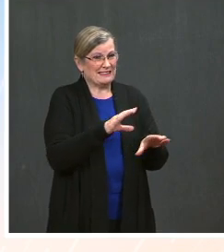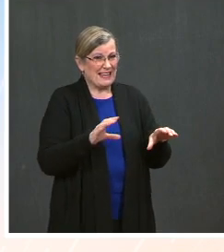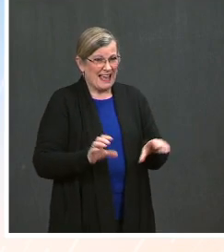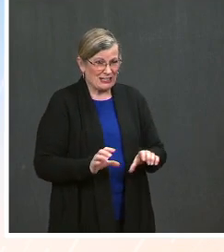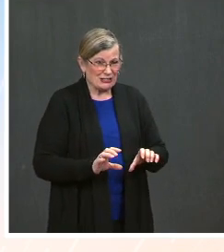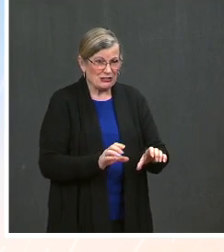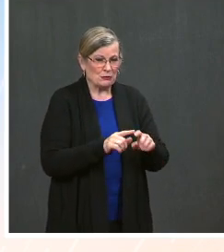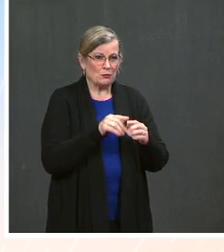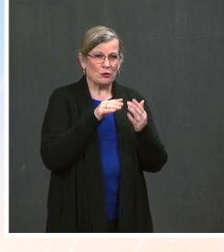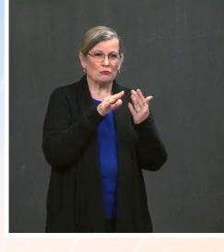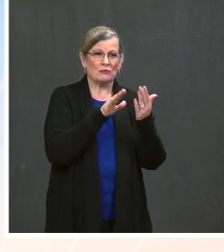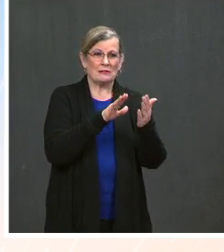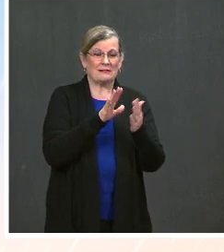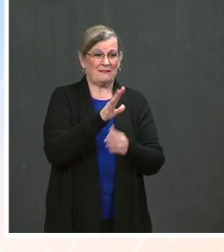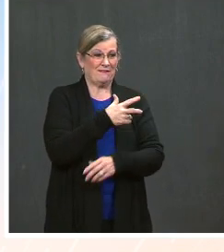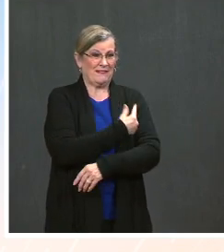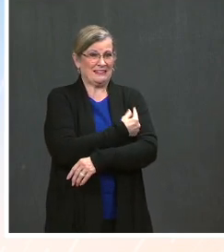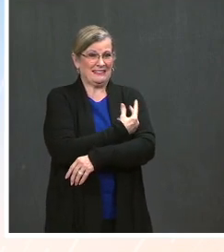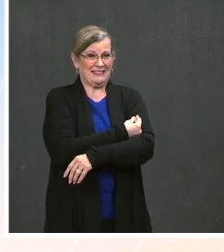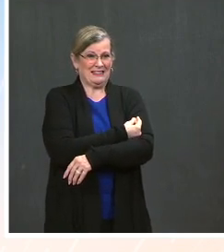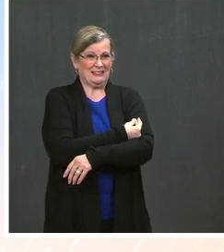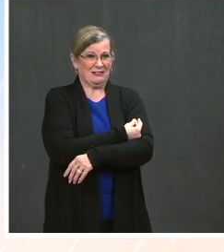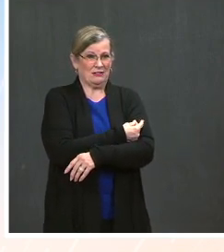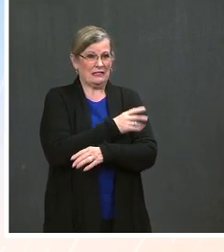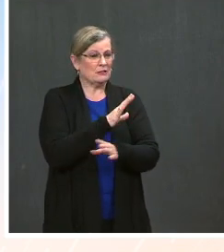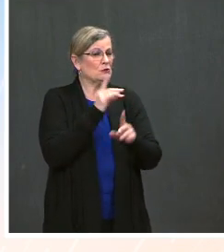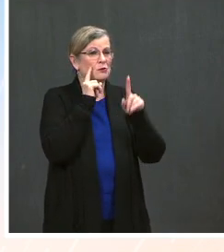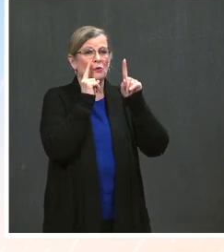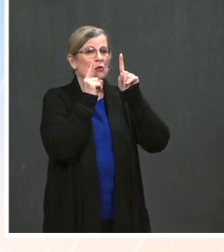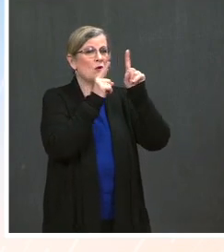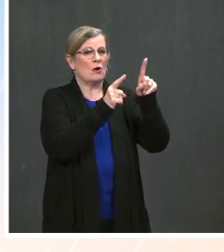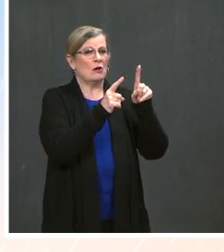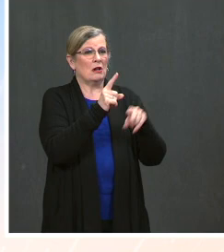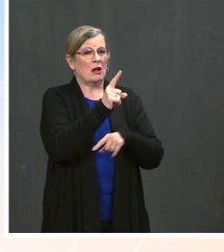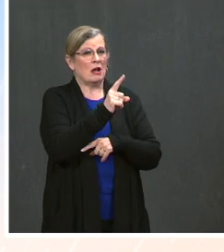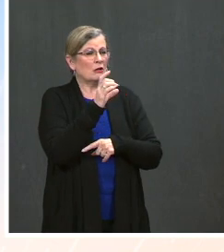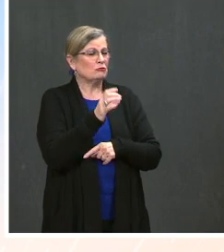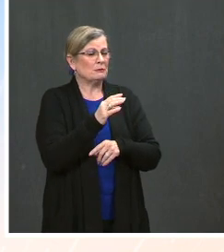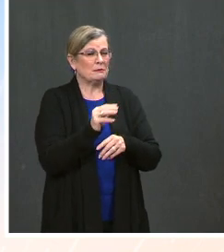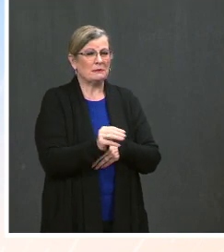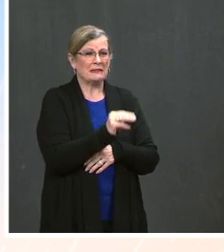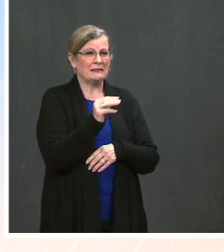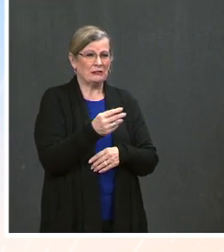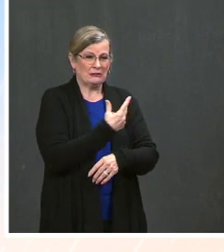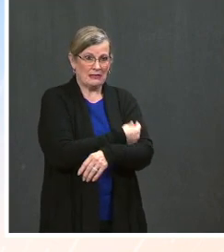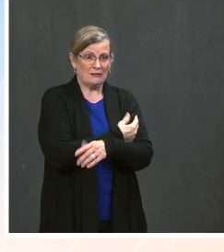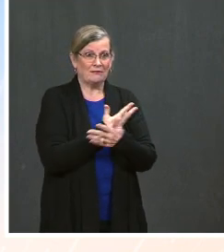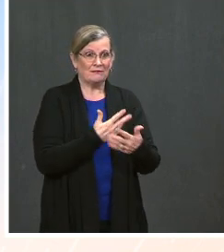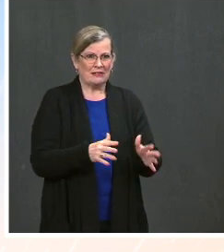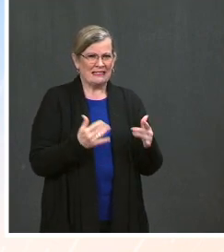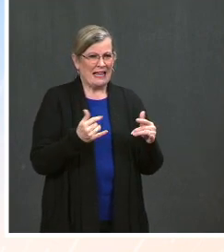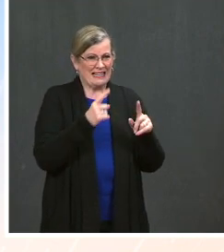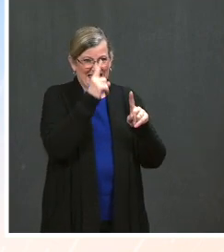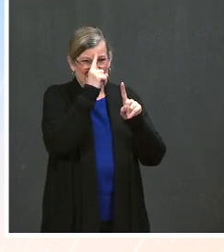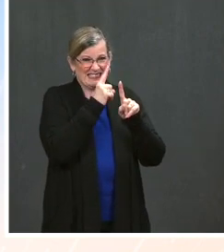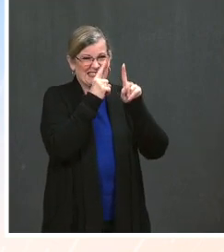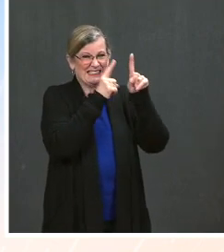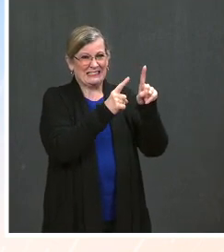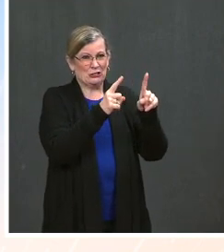He reaches his vaccine goal of 100 million vaccine shots, and now he's shooting towards 200 million. That's going to make a difference.